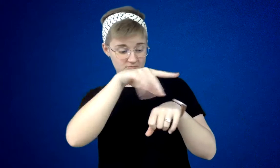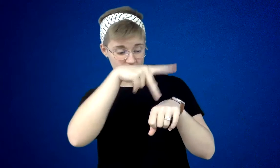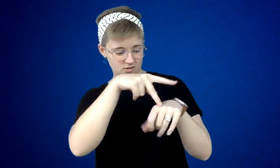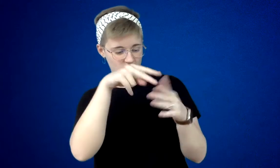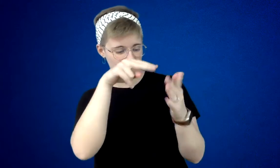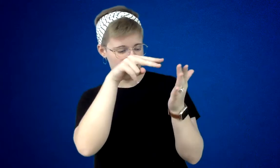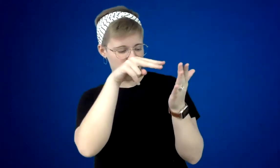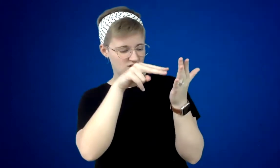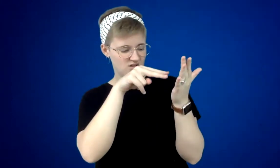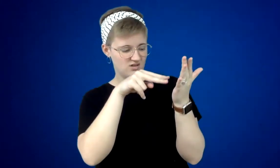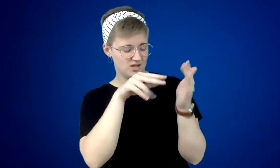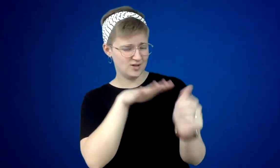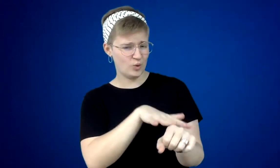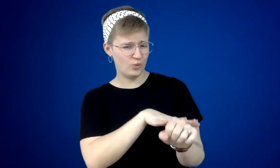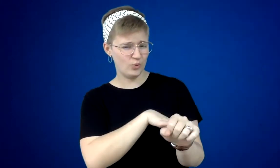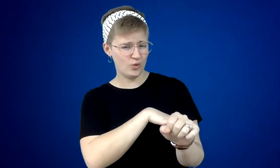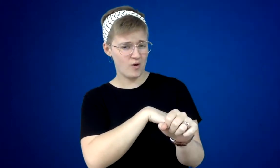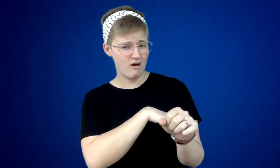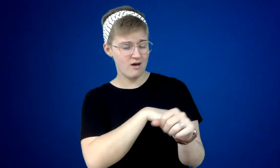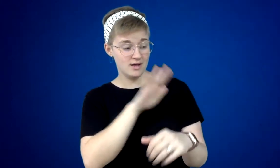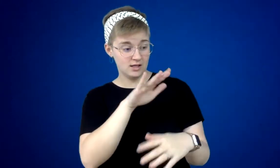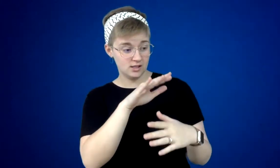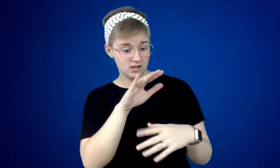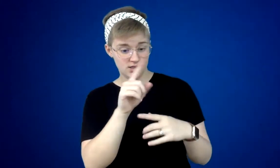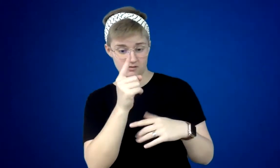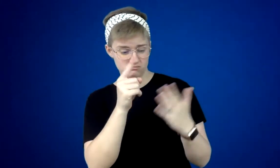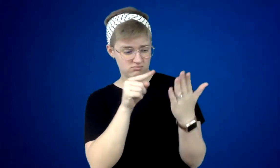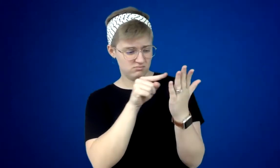putting his big finger under the words as if they were bugs he was trying to keep still.